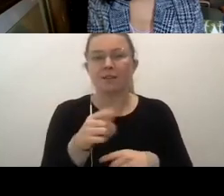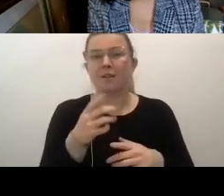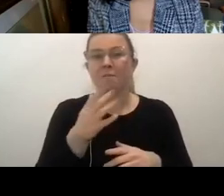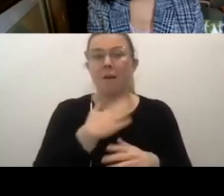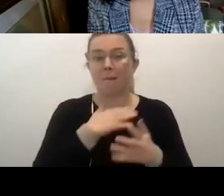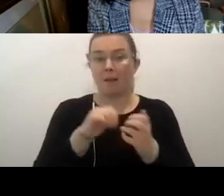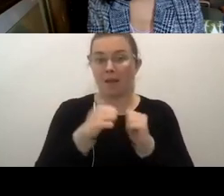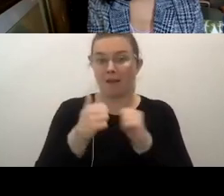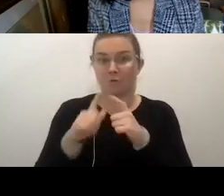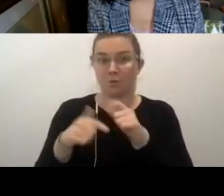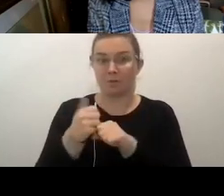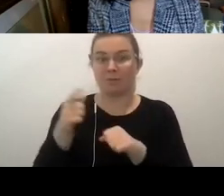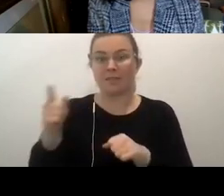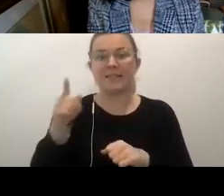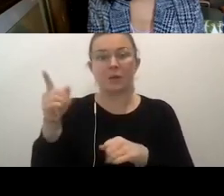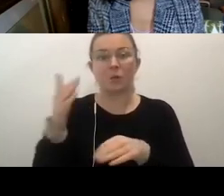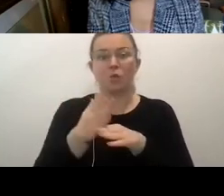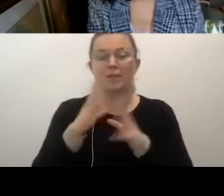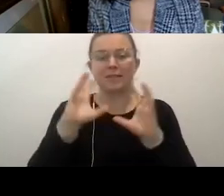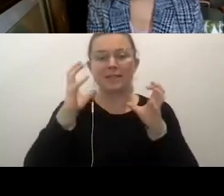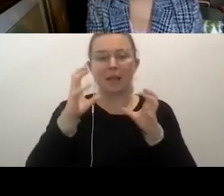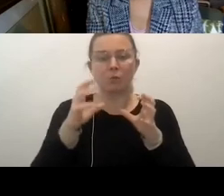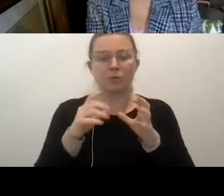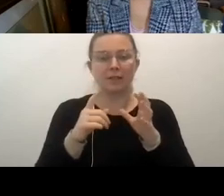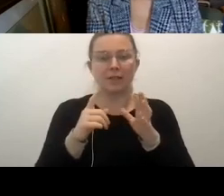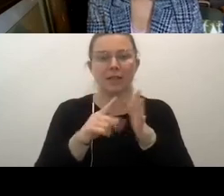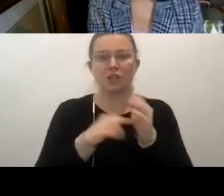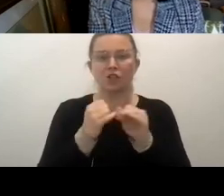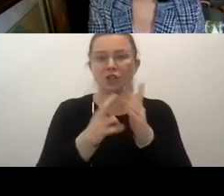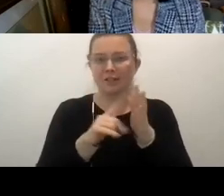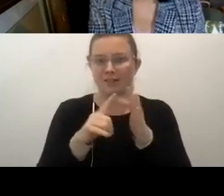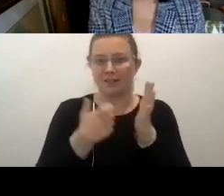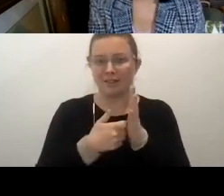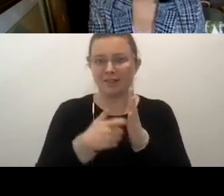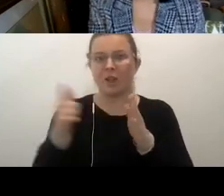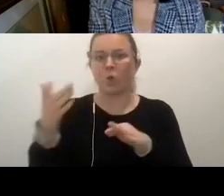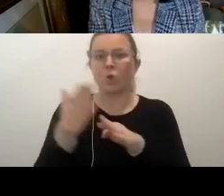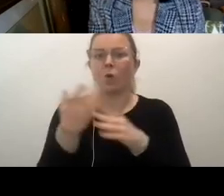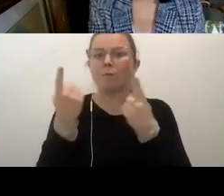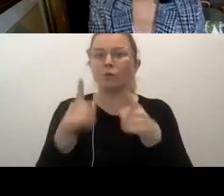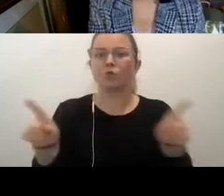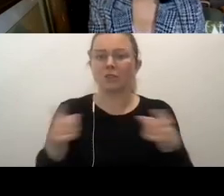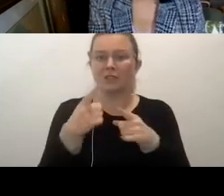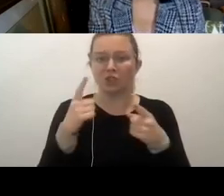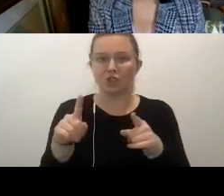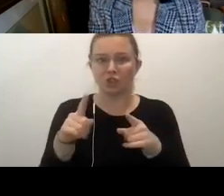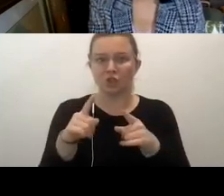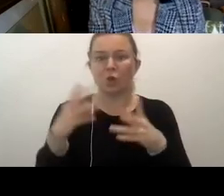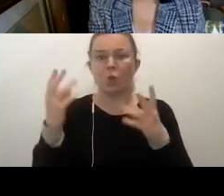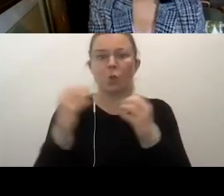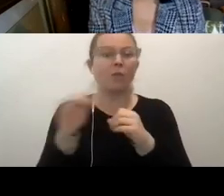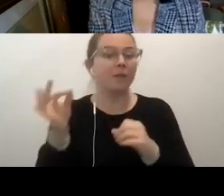He's a sound engineer and works with musicians on stage with their in-ear monitors and